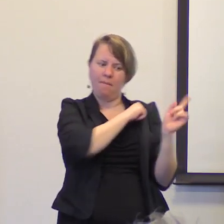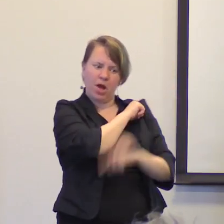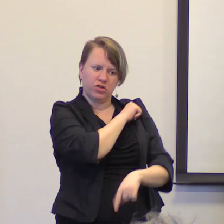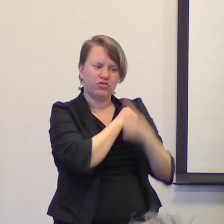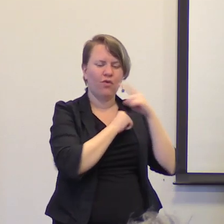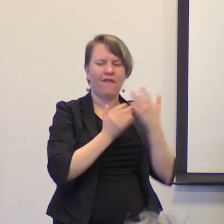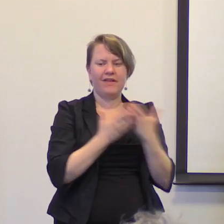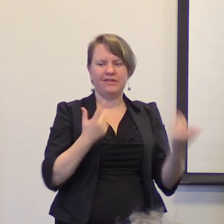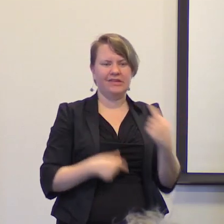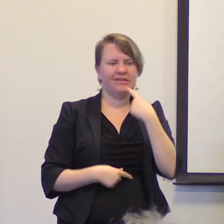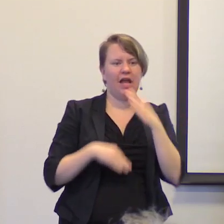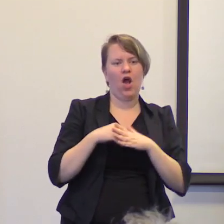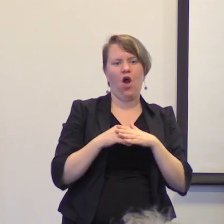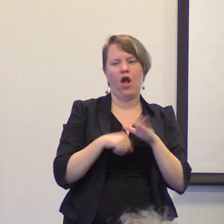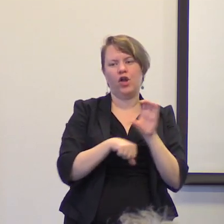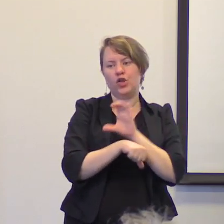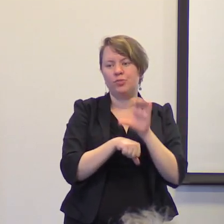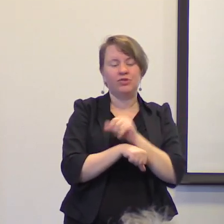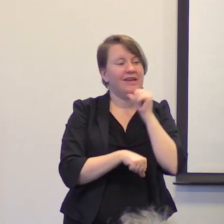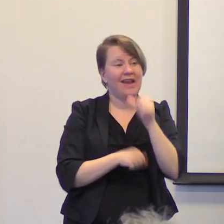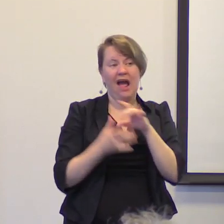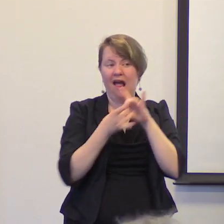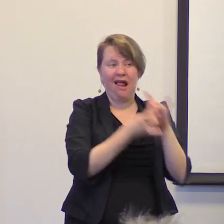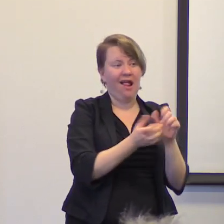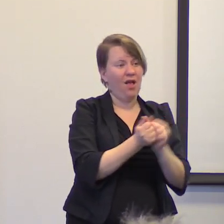things that they say on computers that are not connected with the school: They criticize